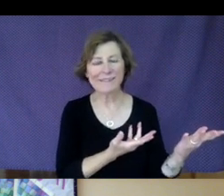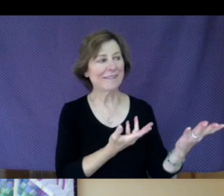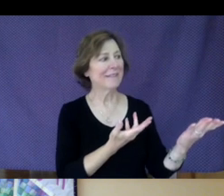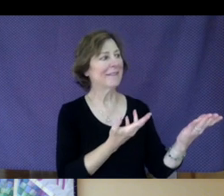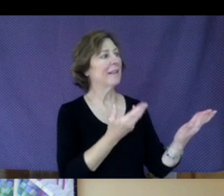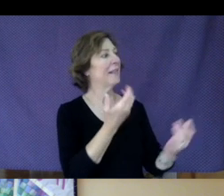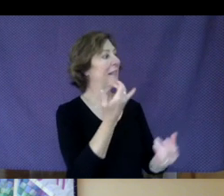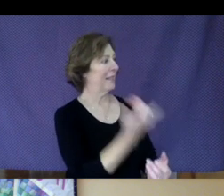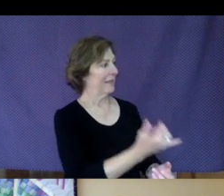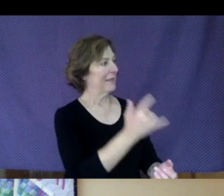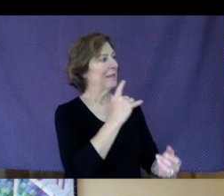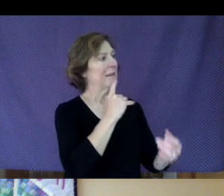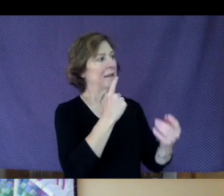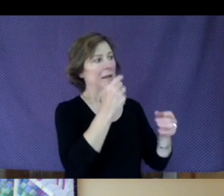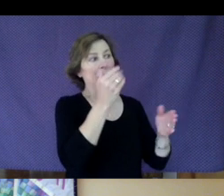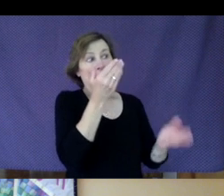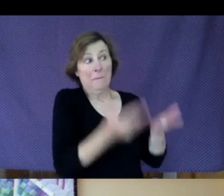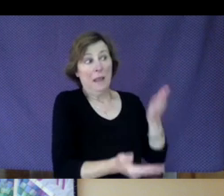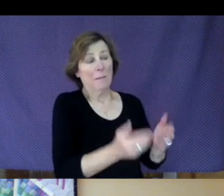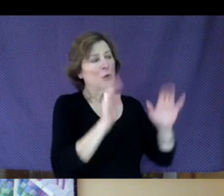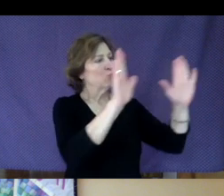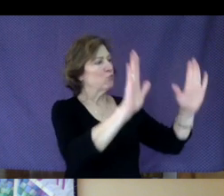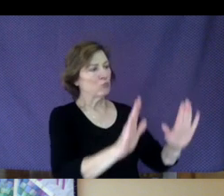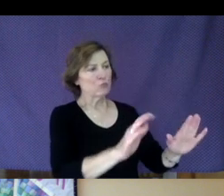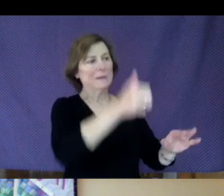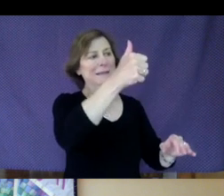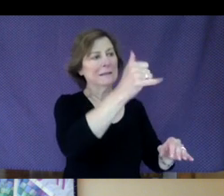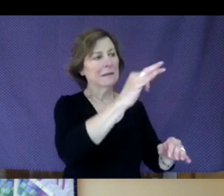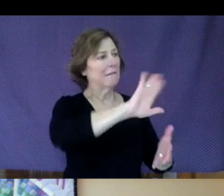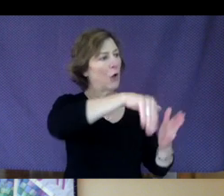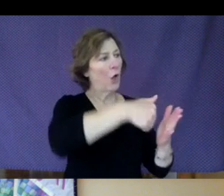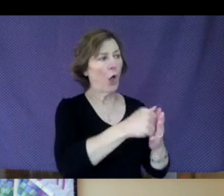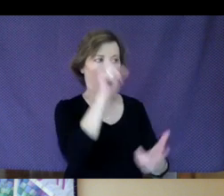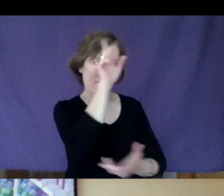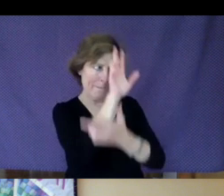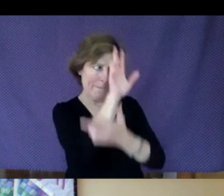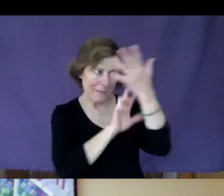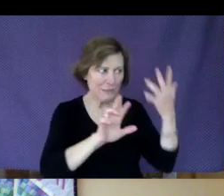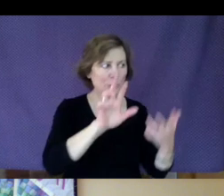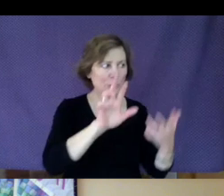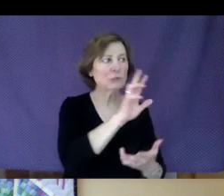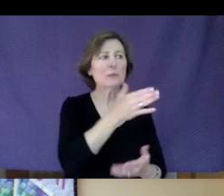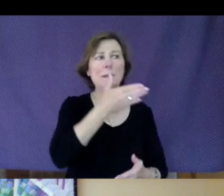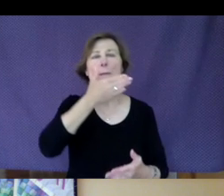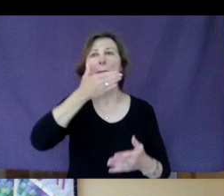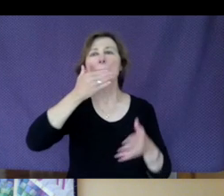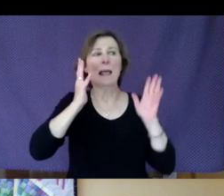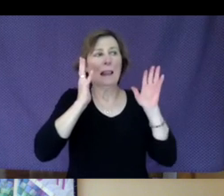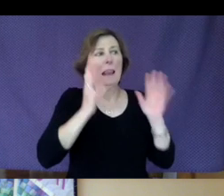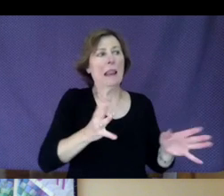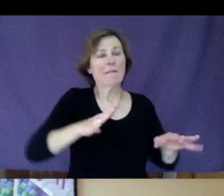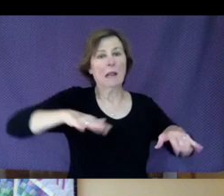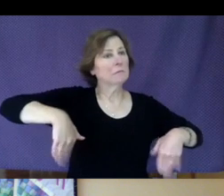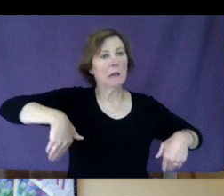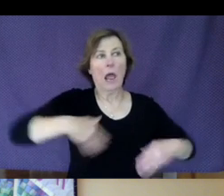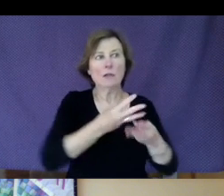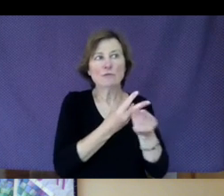The greatest of all mysteries and maybe it's best left unsolved because wonder and magic